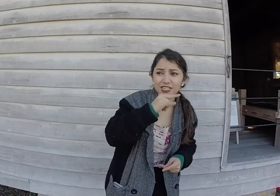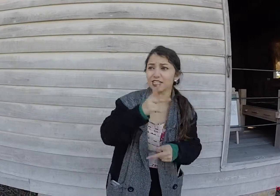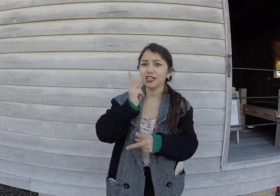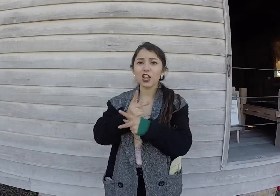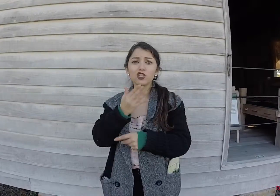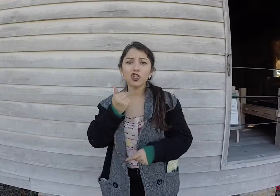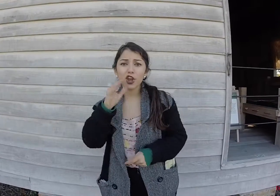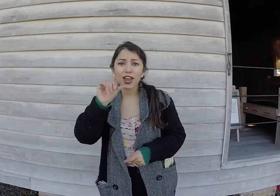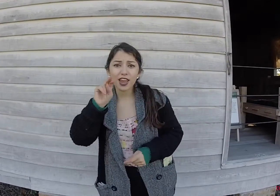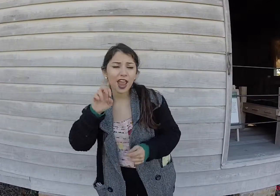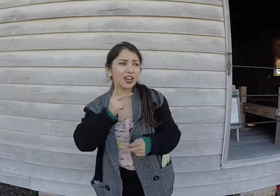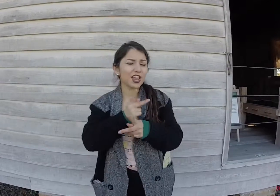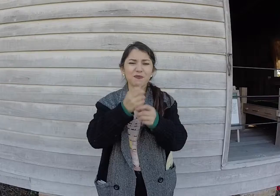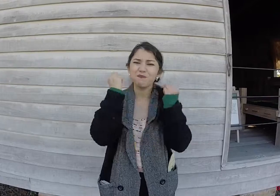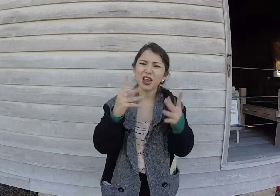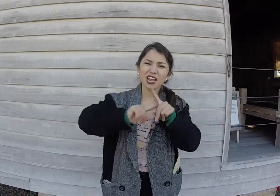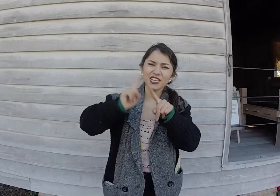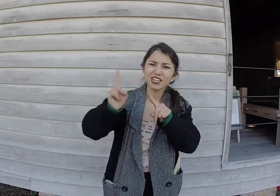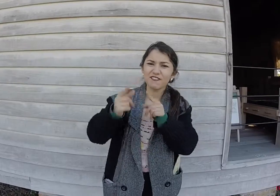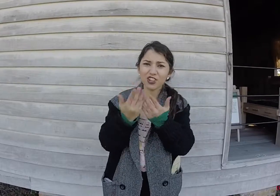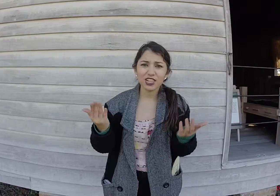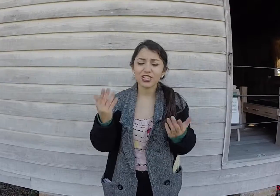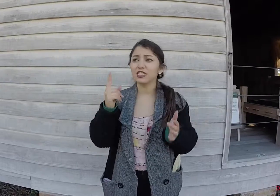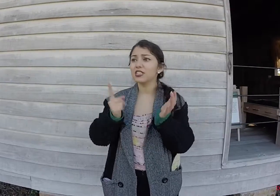sugar cane, taking care many of different things